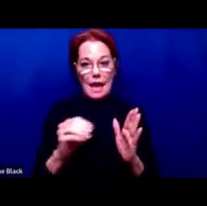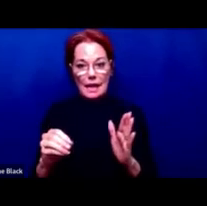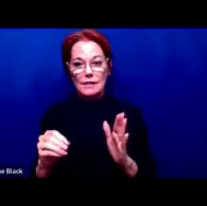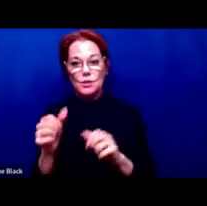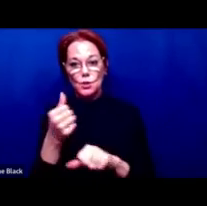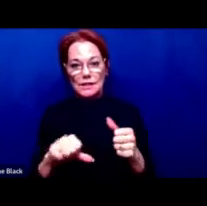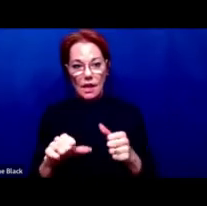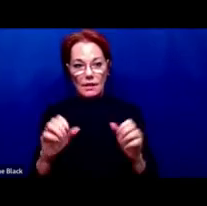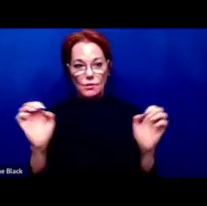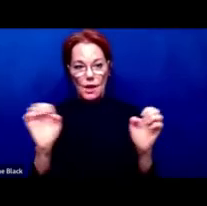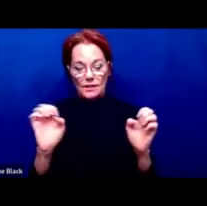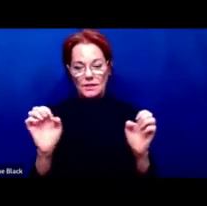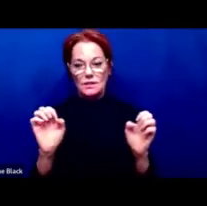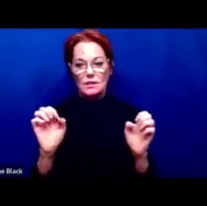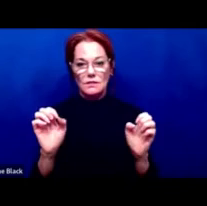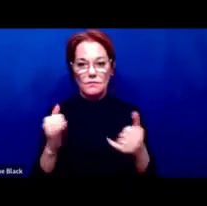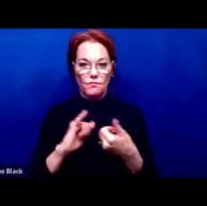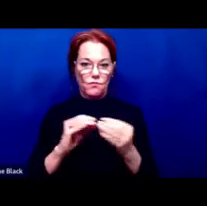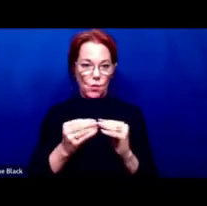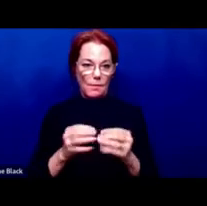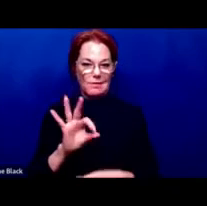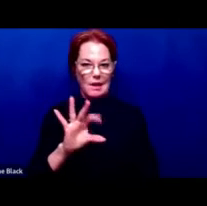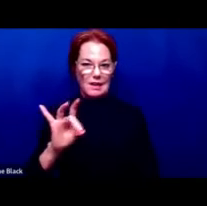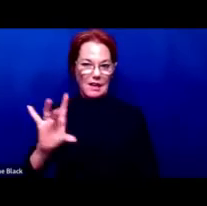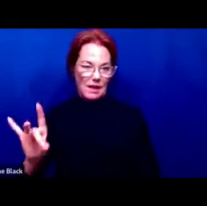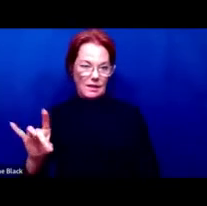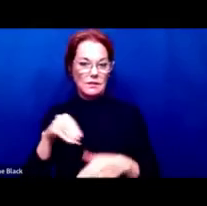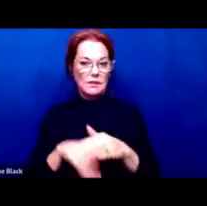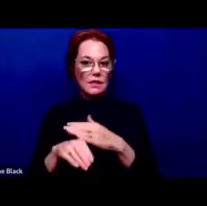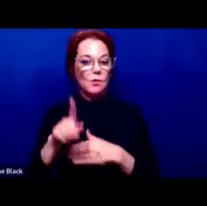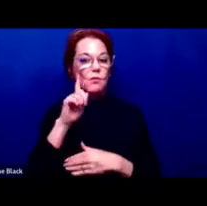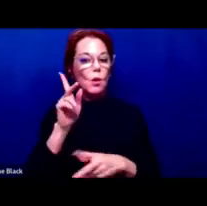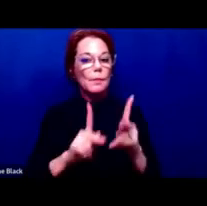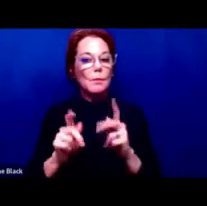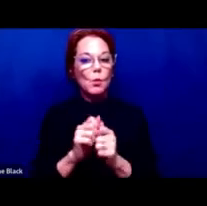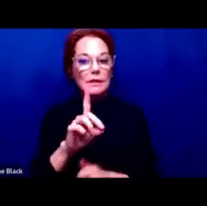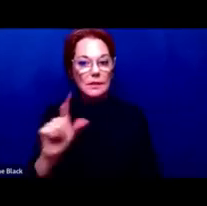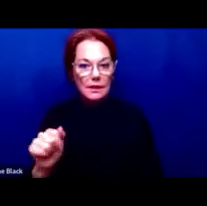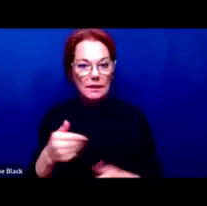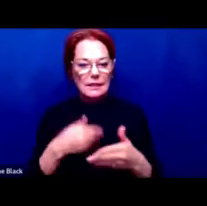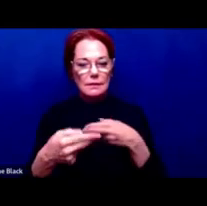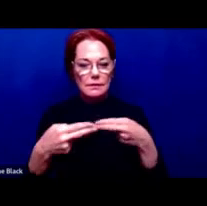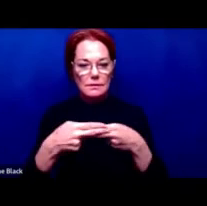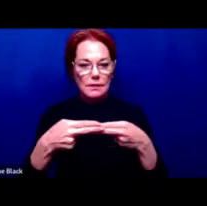are accessible to individuals with disabilities. And so we're really thrilled you can go to the next slide. We're really